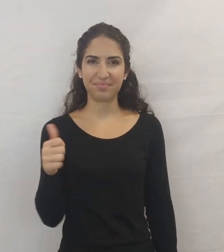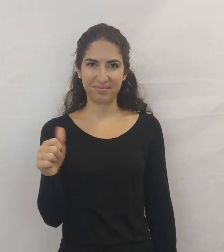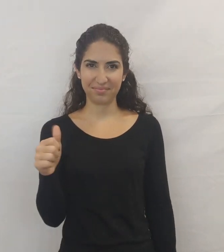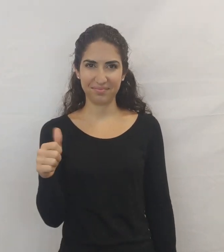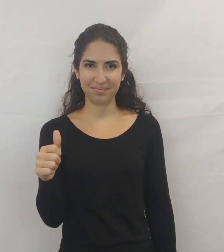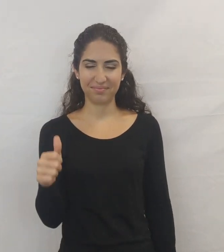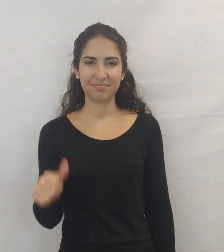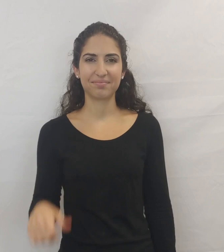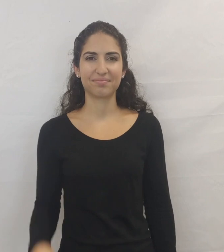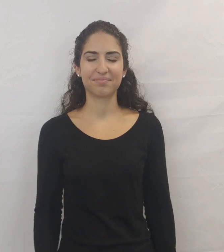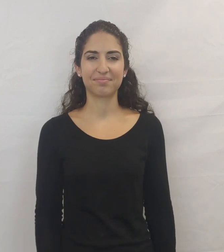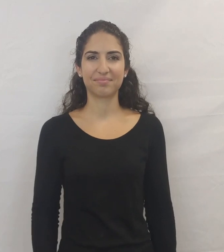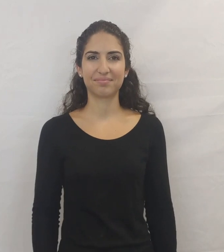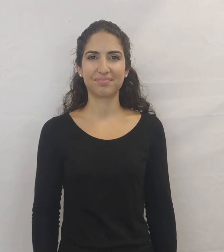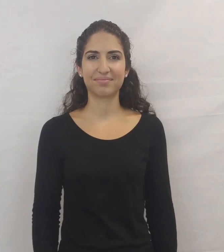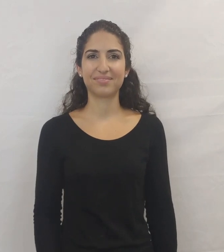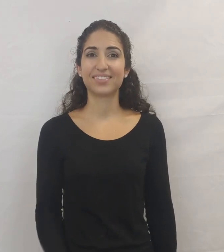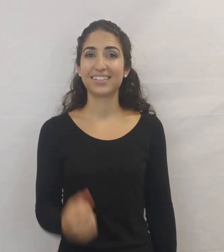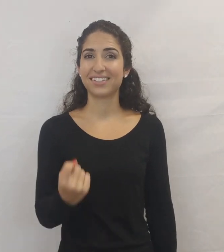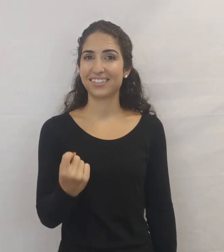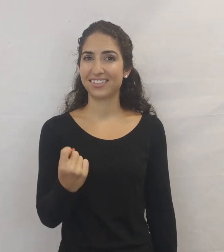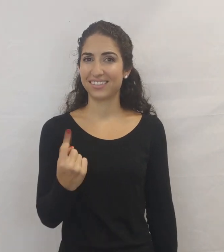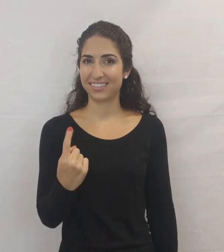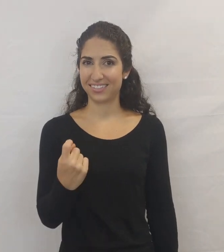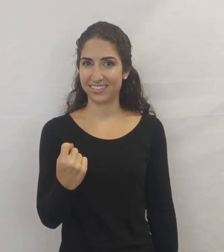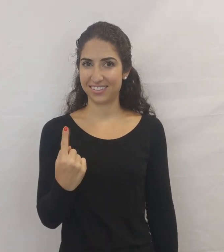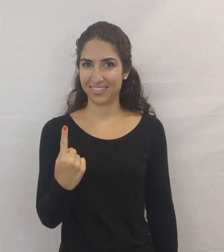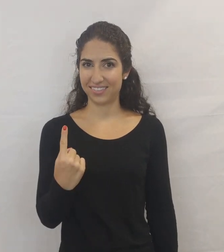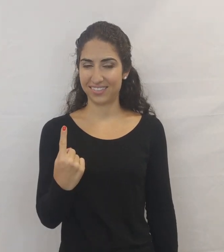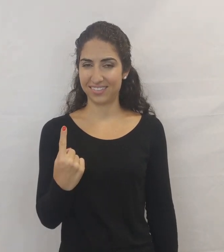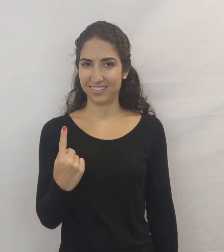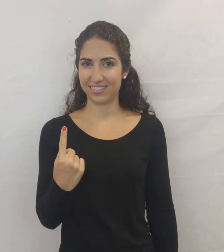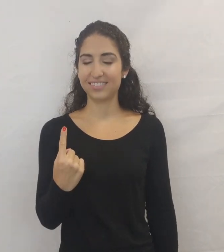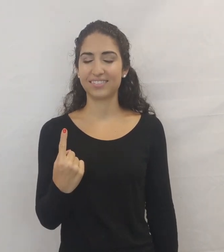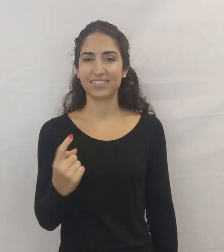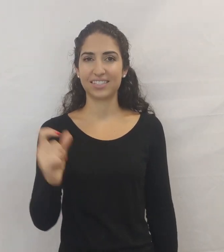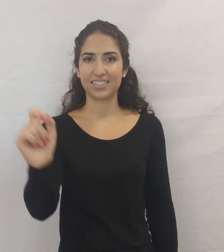That's 10. ELEVEN (11)